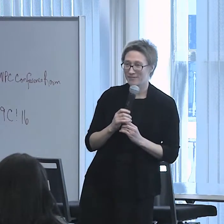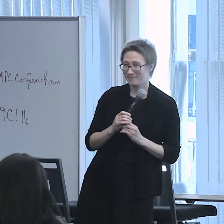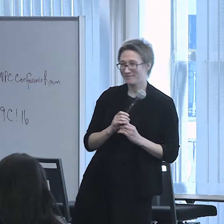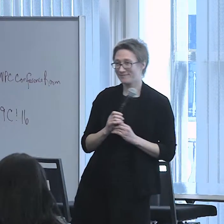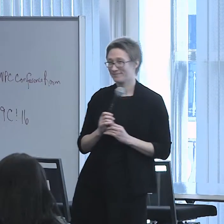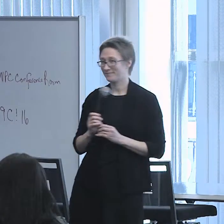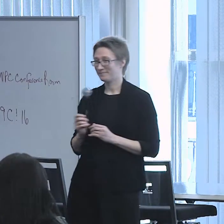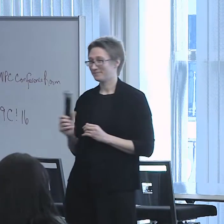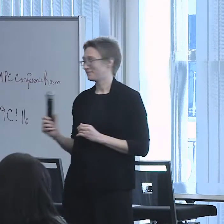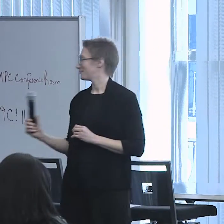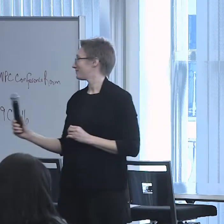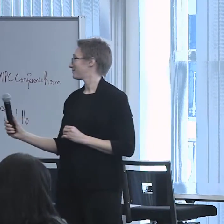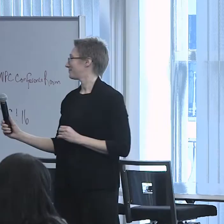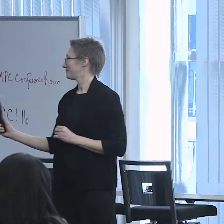Thank you.